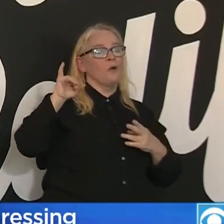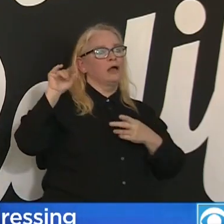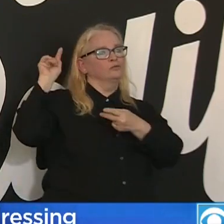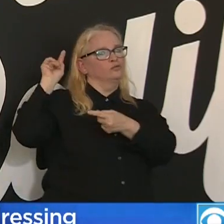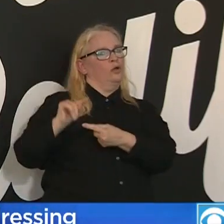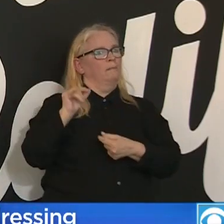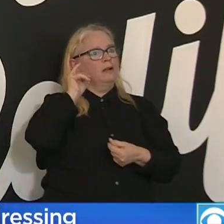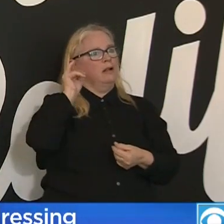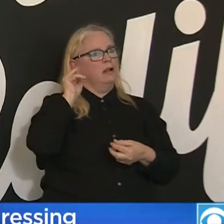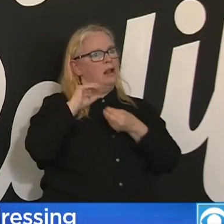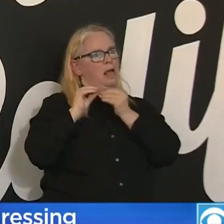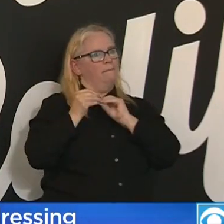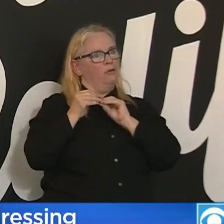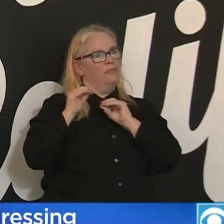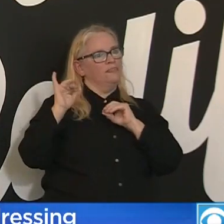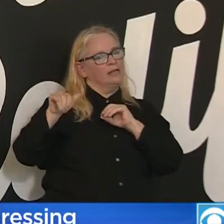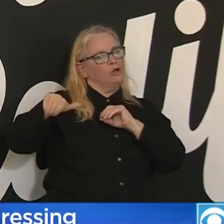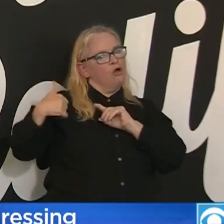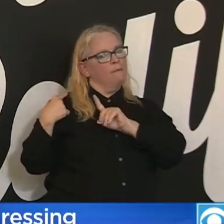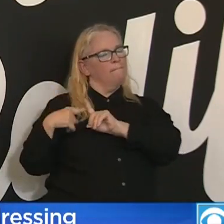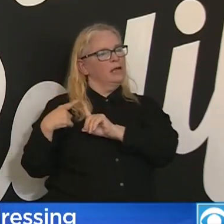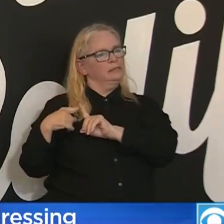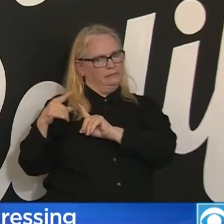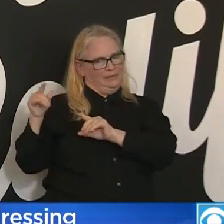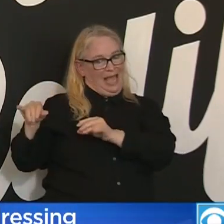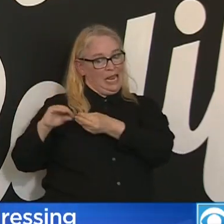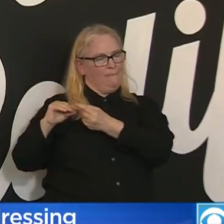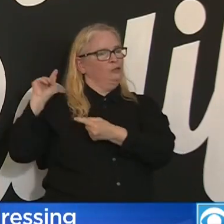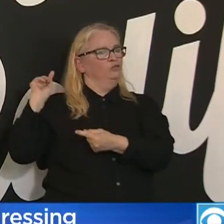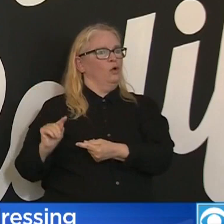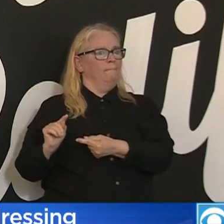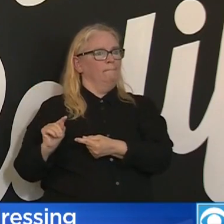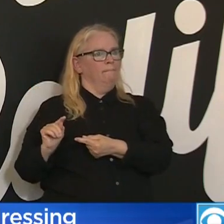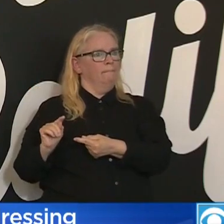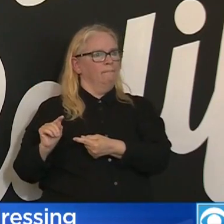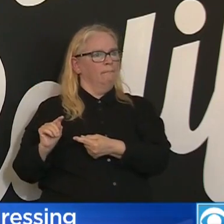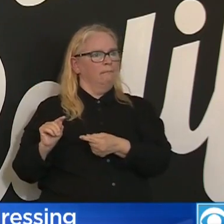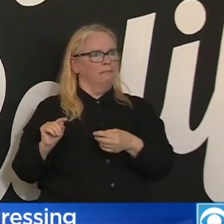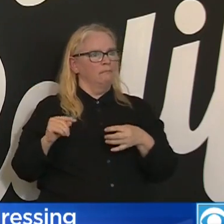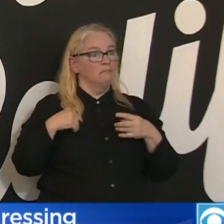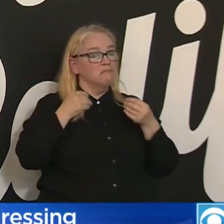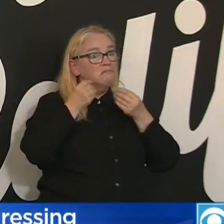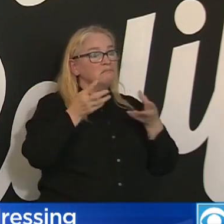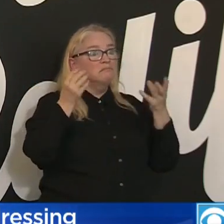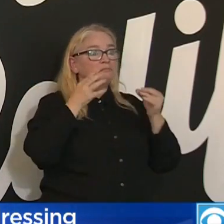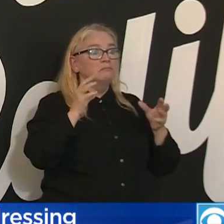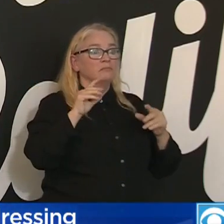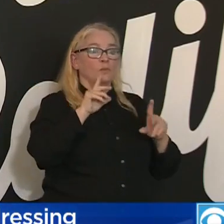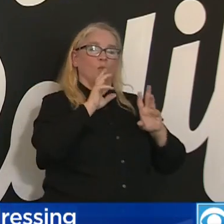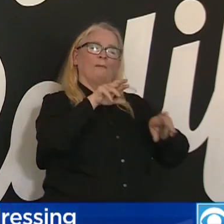INVESTIGATION, THE PUIS NOT THE PUAS, THE PUI'S THOSE NUMBERS DROPPED YESTERDAY. IT'S ANOTHER POSITIVE